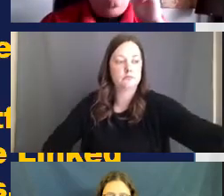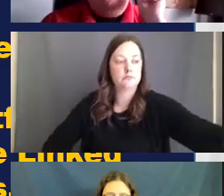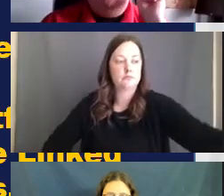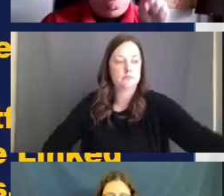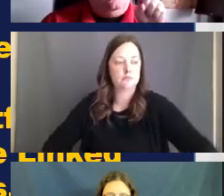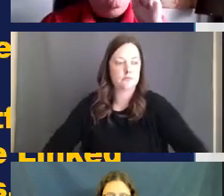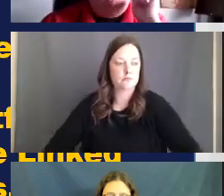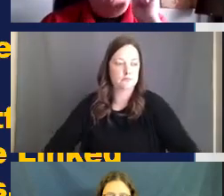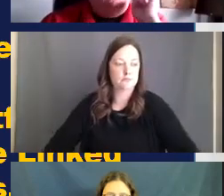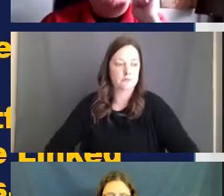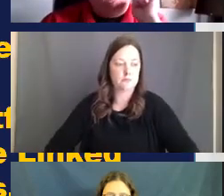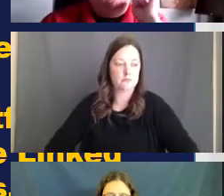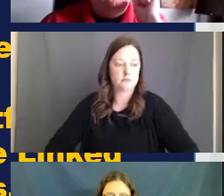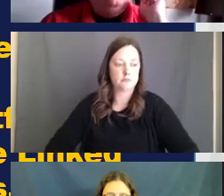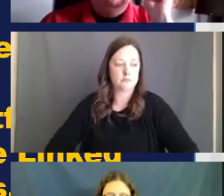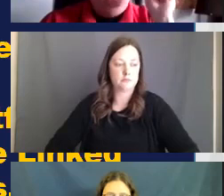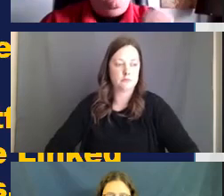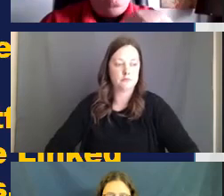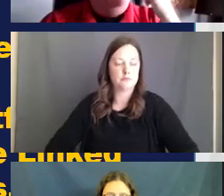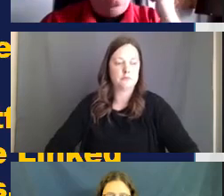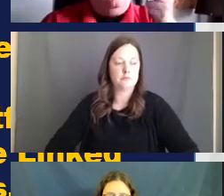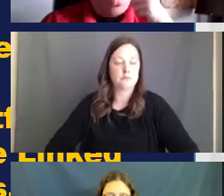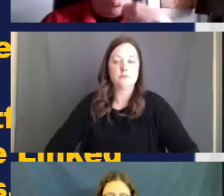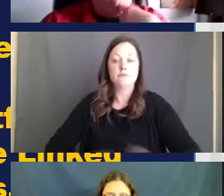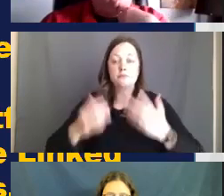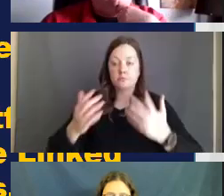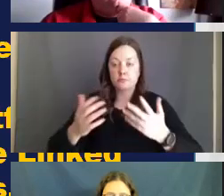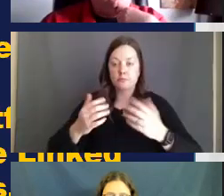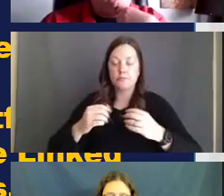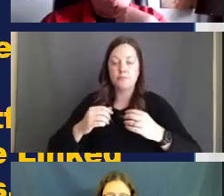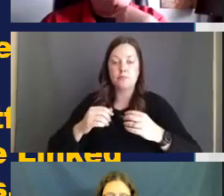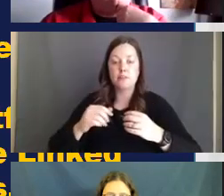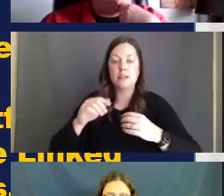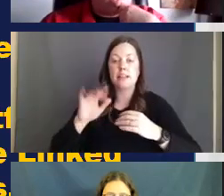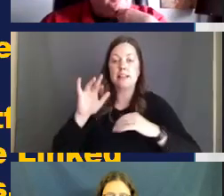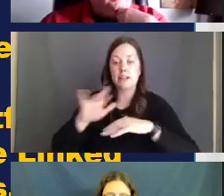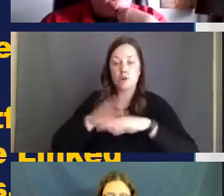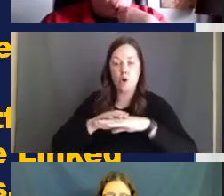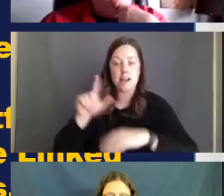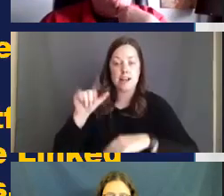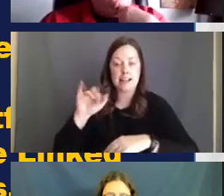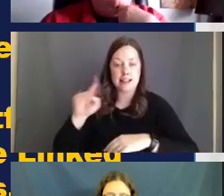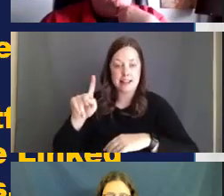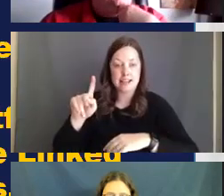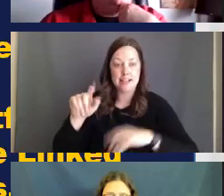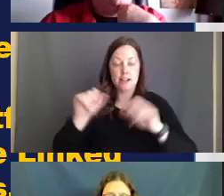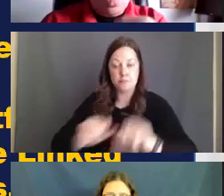All right, I will turn it back to you Sandy. Okay. As a reminder, this PowerPoint is on the Padlet.